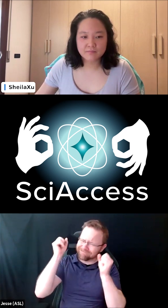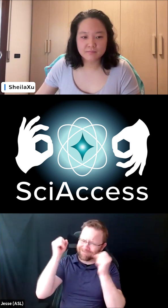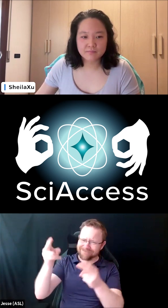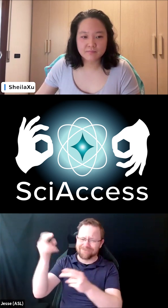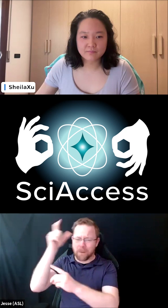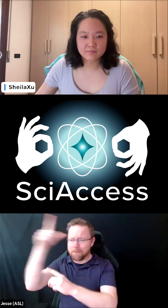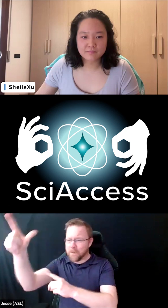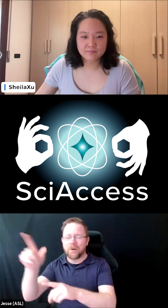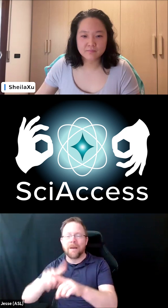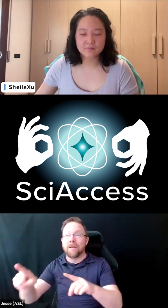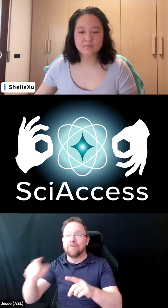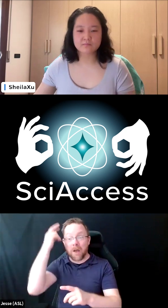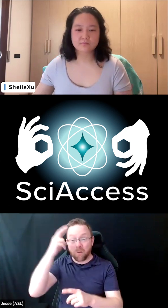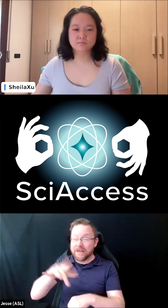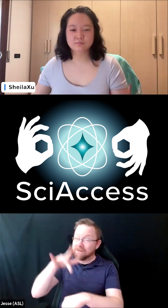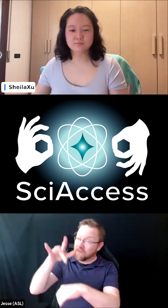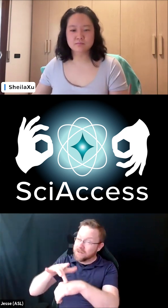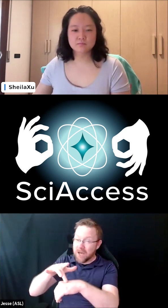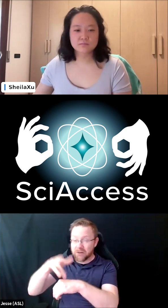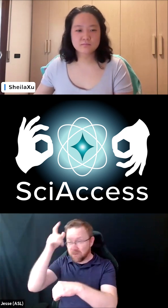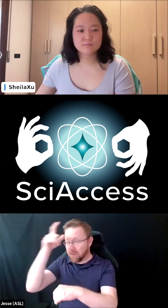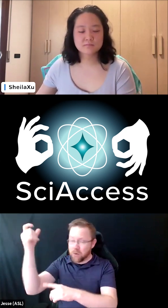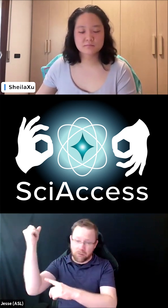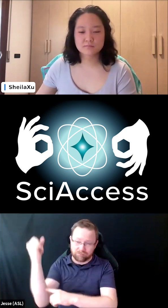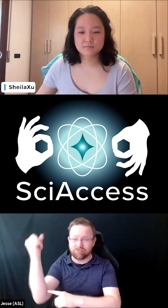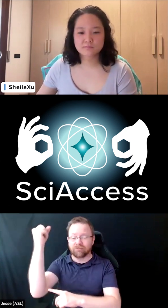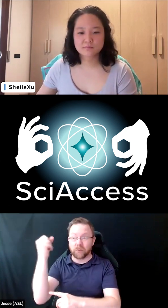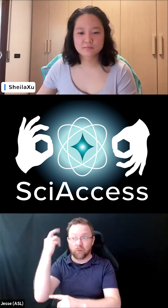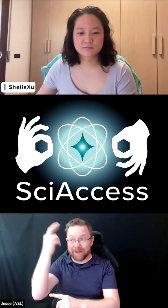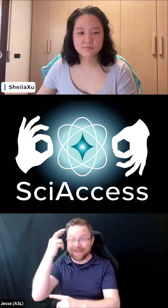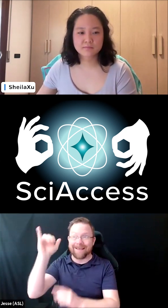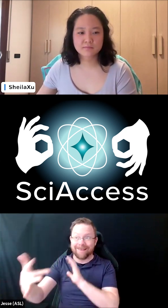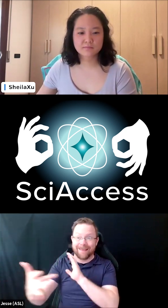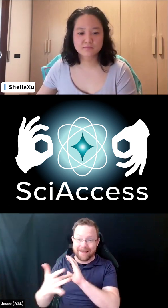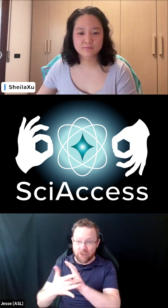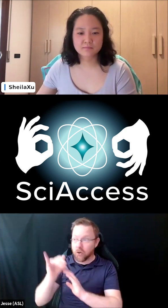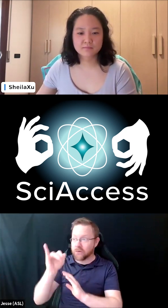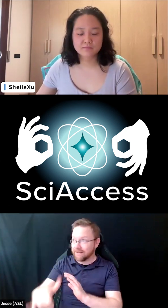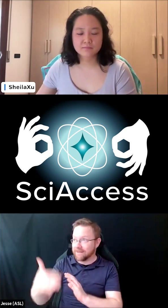technology and understanding of how things should be falls back to earth.